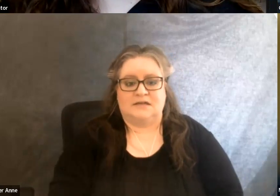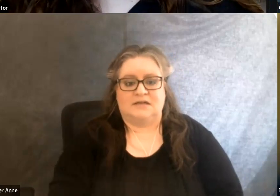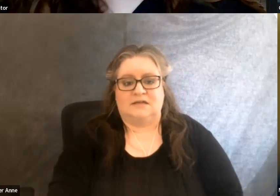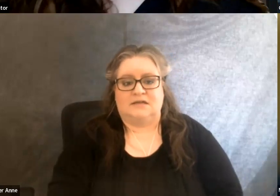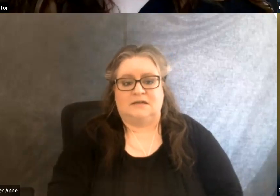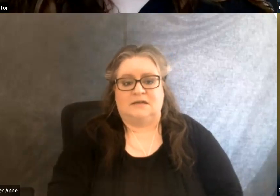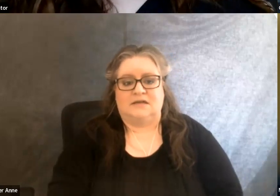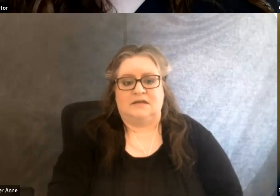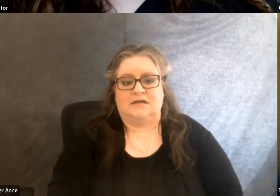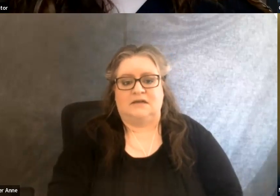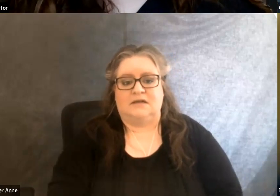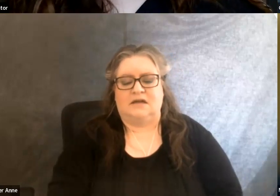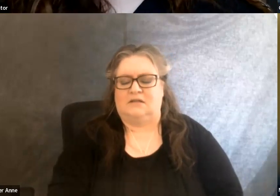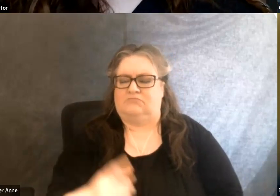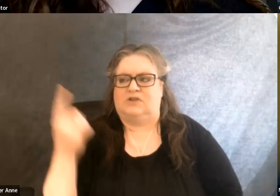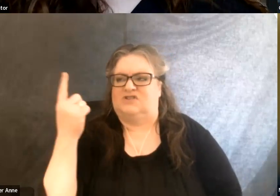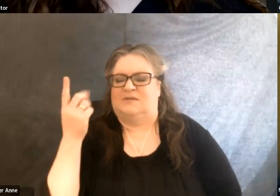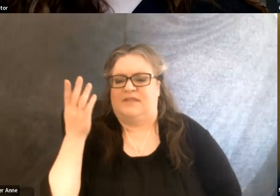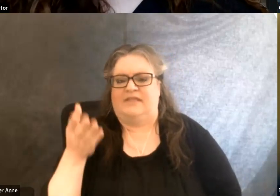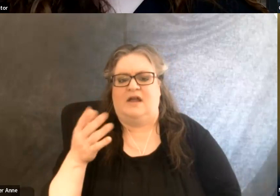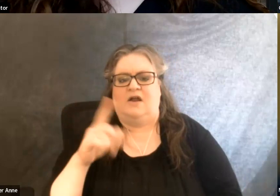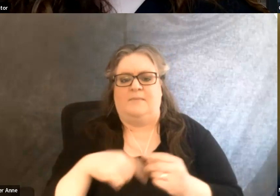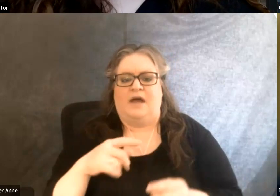I think they have something there about ARIA,